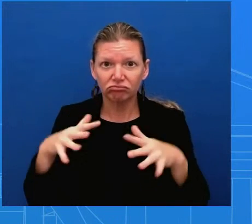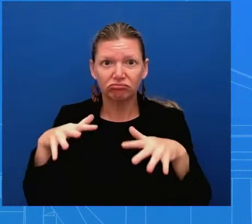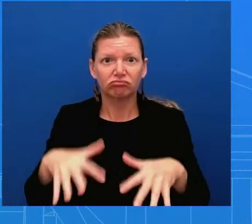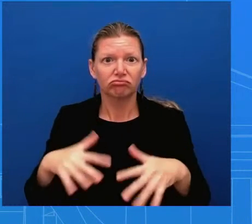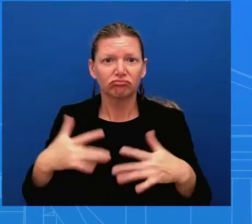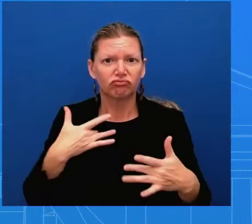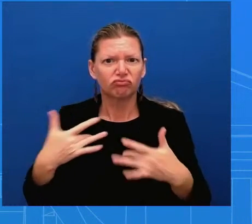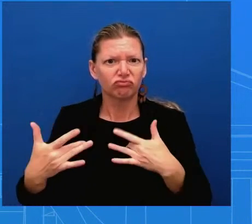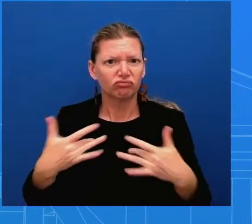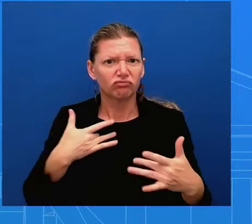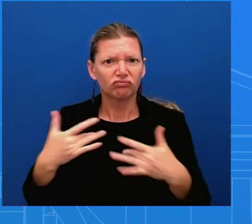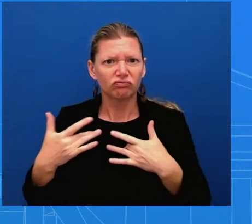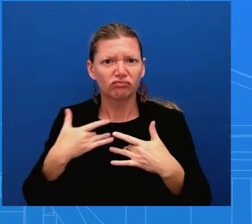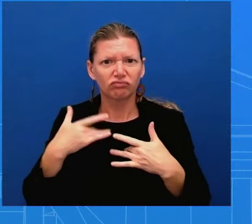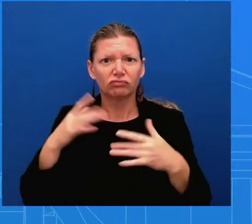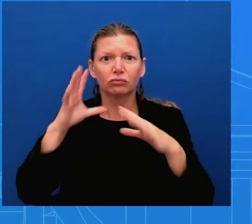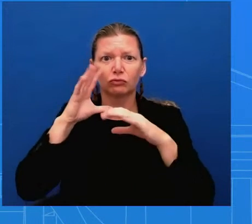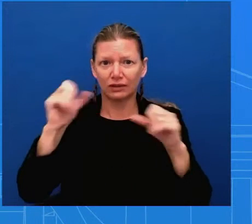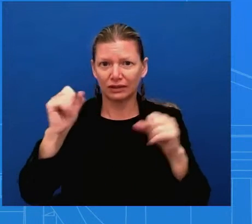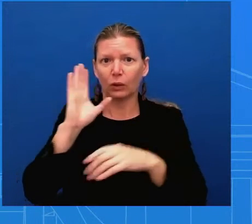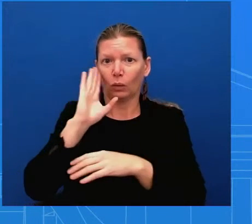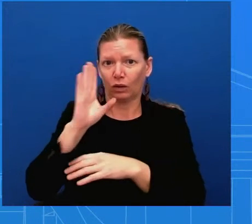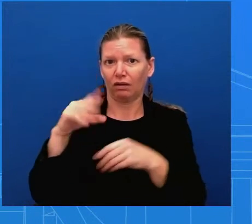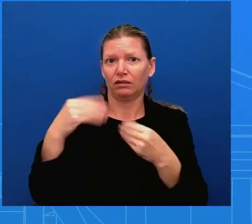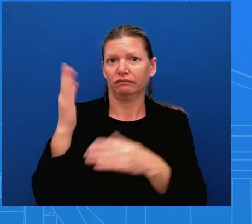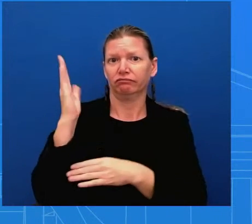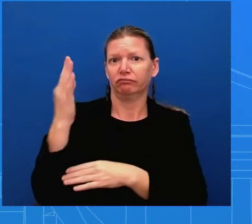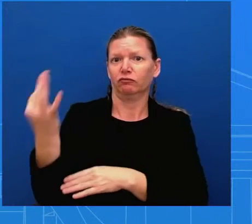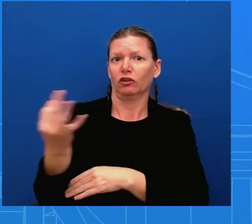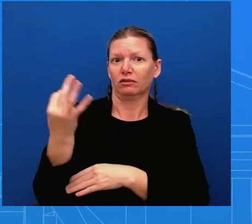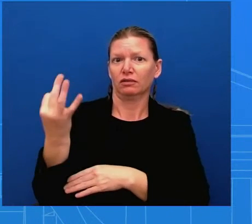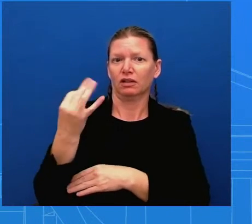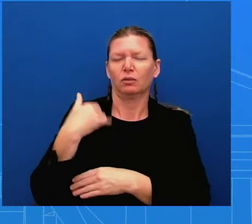I'm going to let the President speak for himself. He will address this. Obviously, we are indeed --